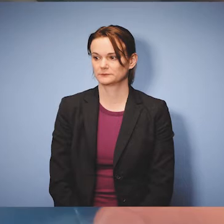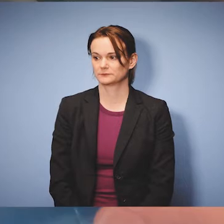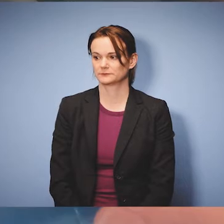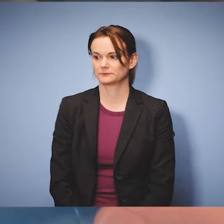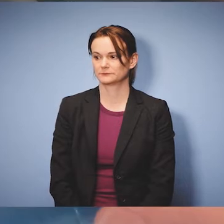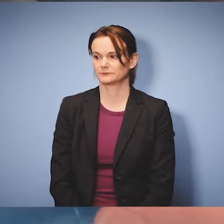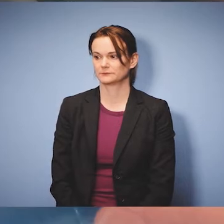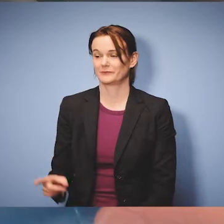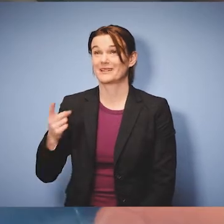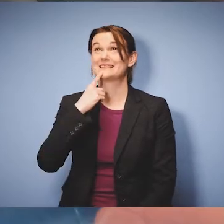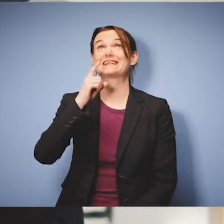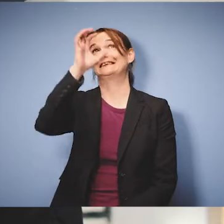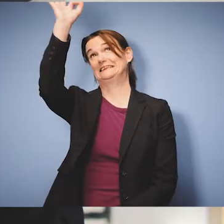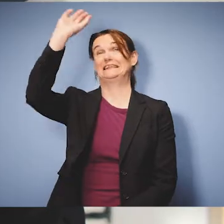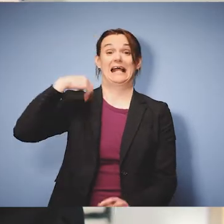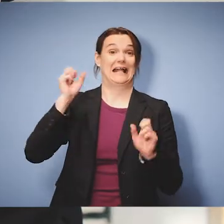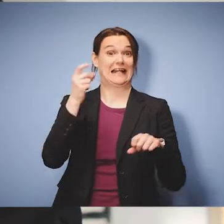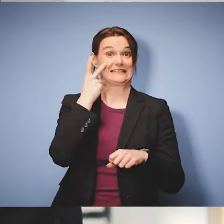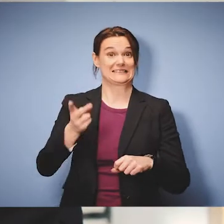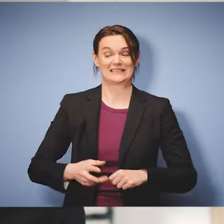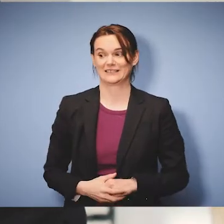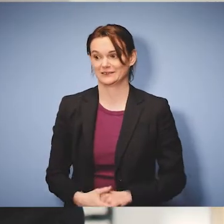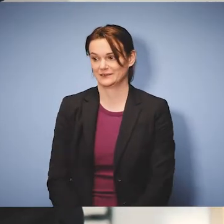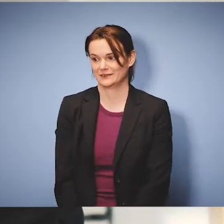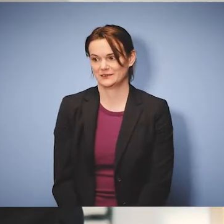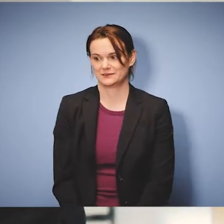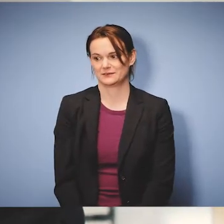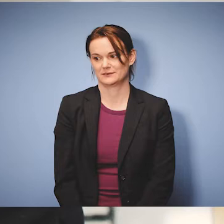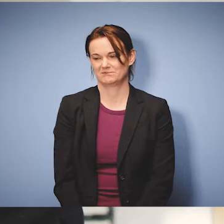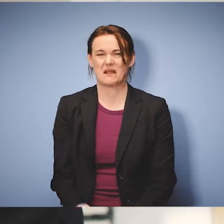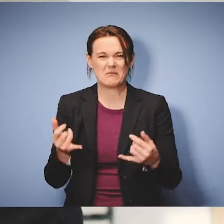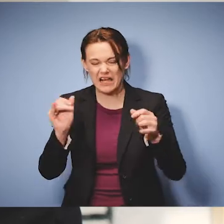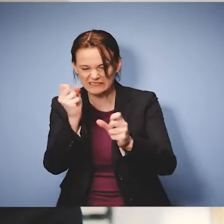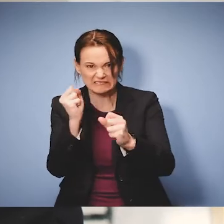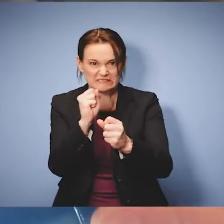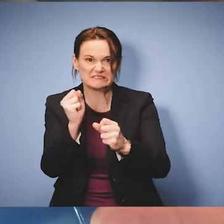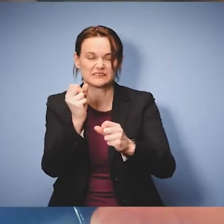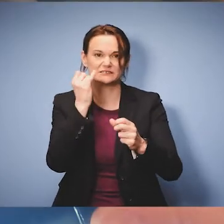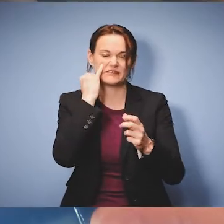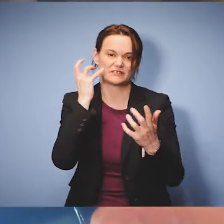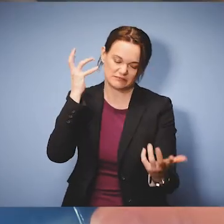I can see it Sometimes you just have to wiggle it a little tiny bit here to get it to move down. There it is.